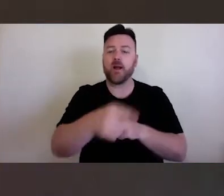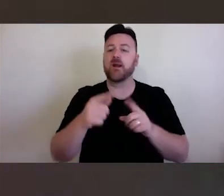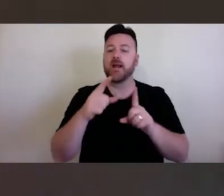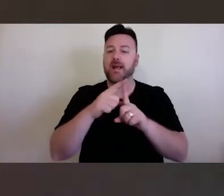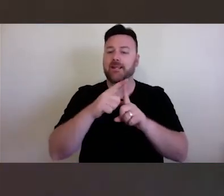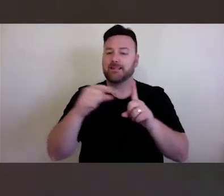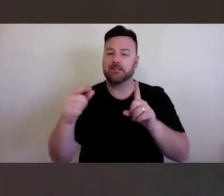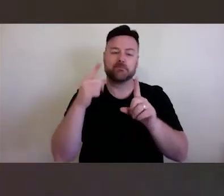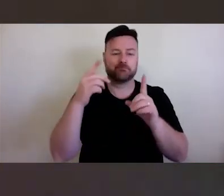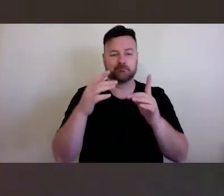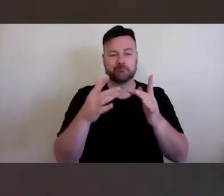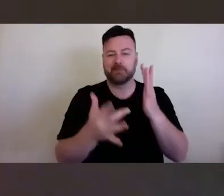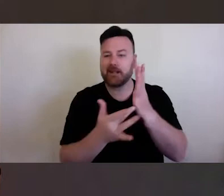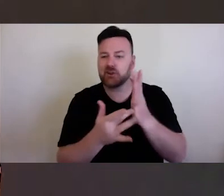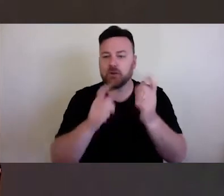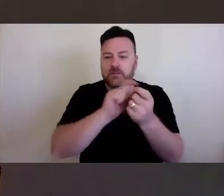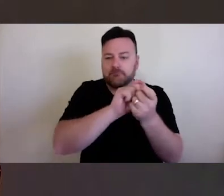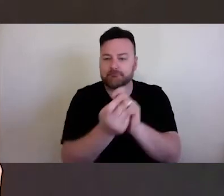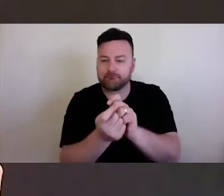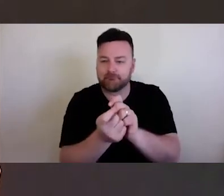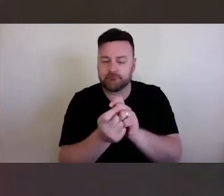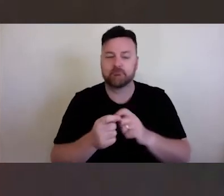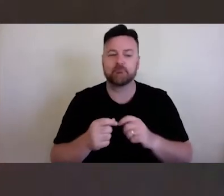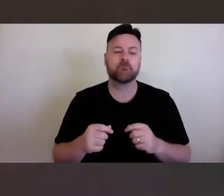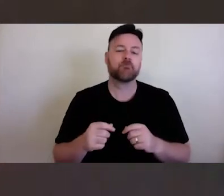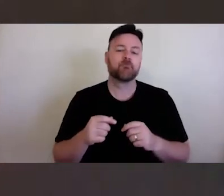forward to introducing you to our guest speaker Brad Holder in a few